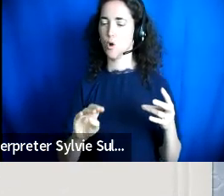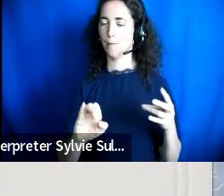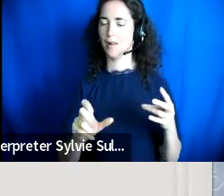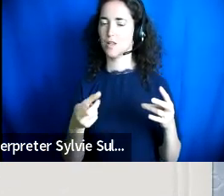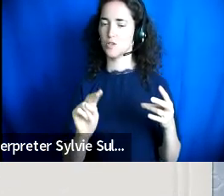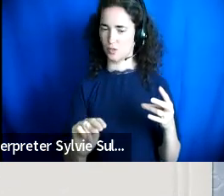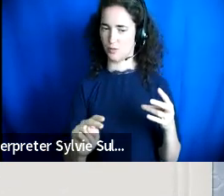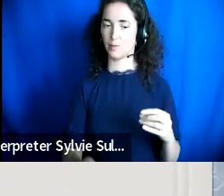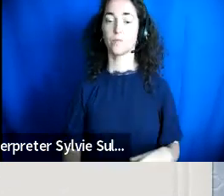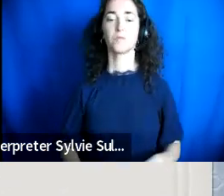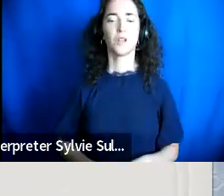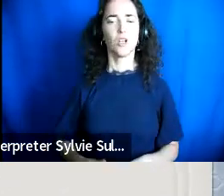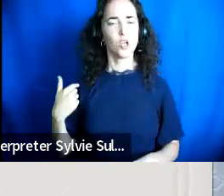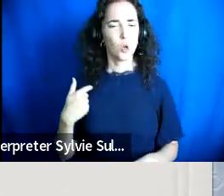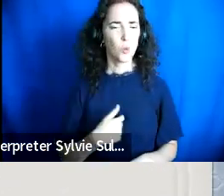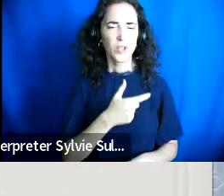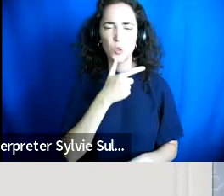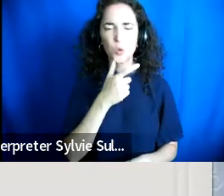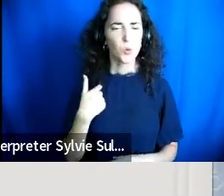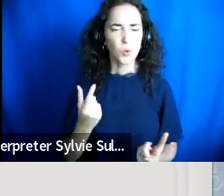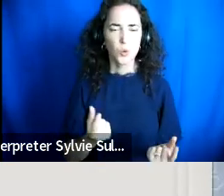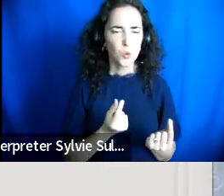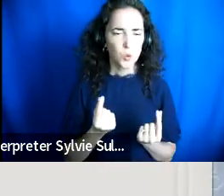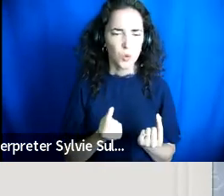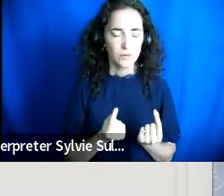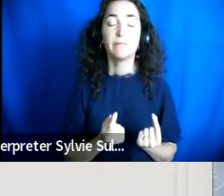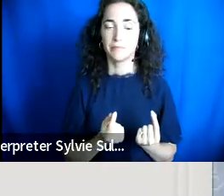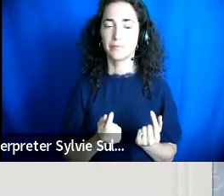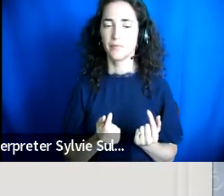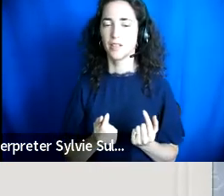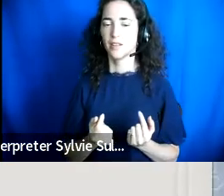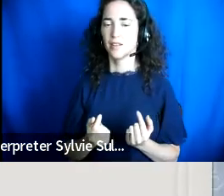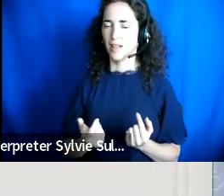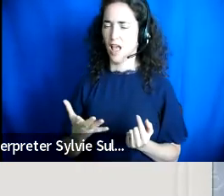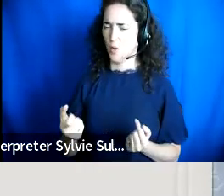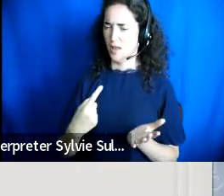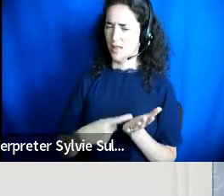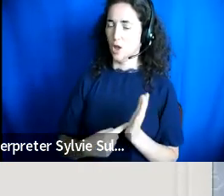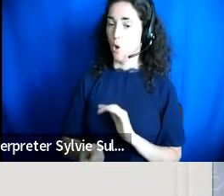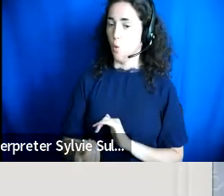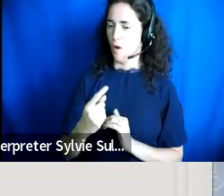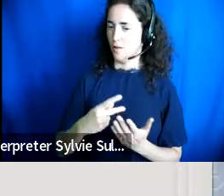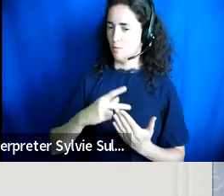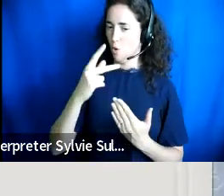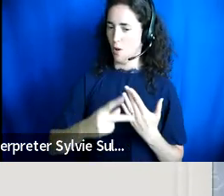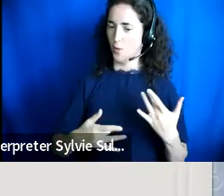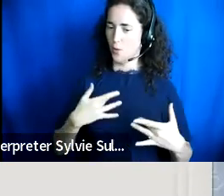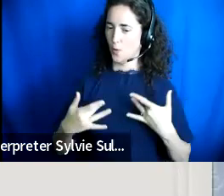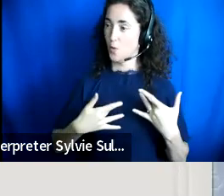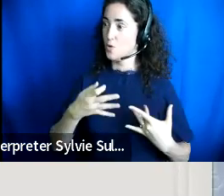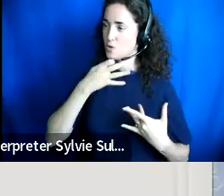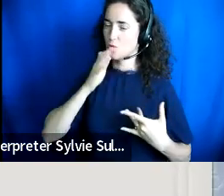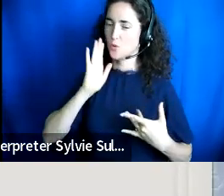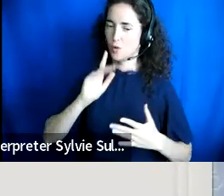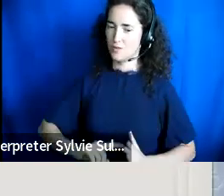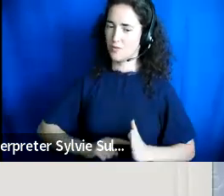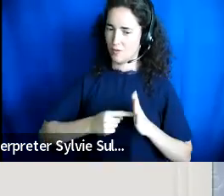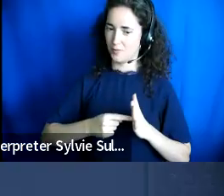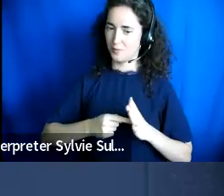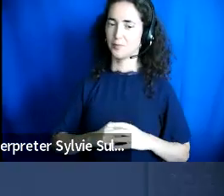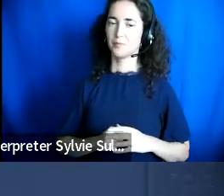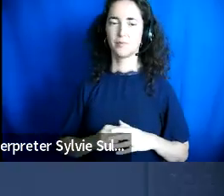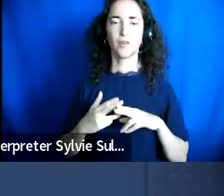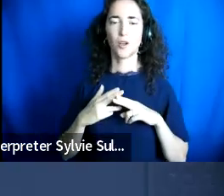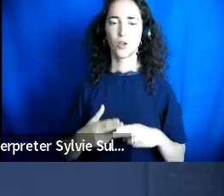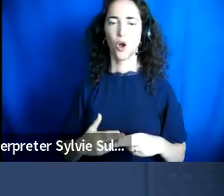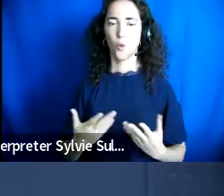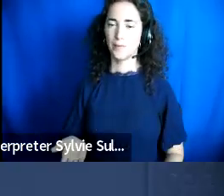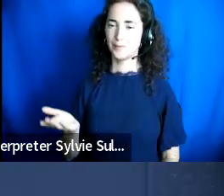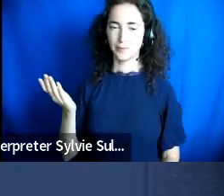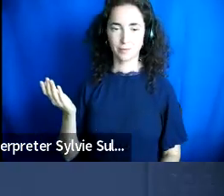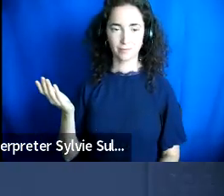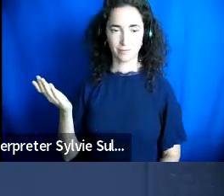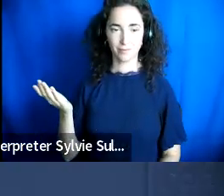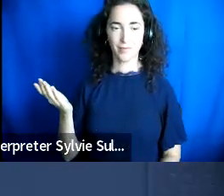And one thing we'd like to talk about now. is one of our programs that we're excited that will be beginning soon, and that is a piano parent connections.